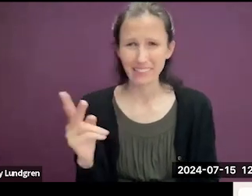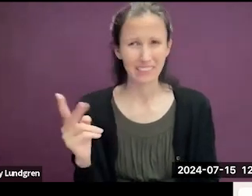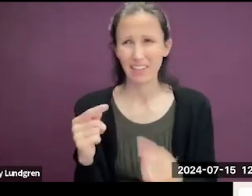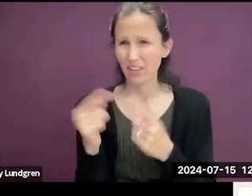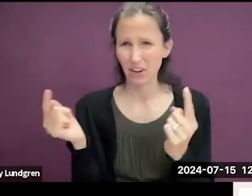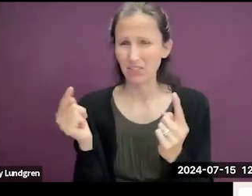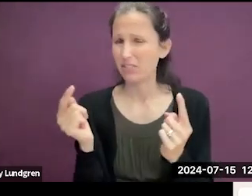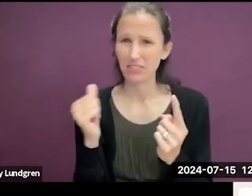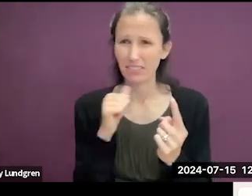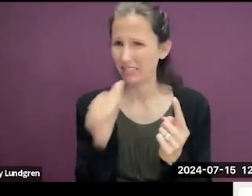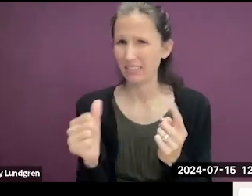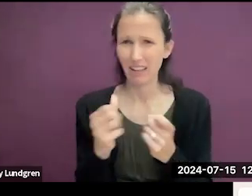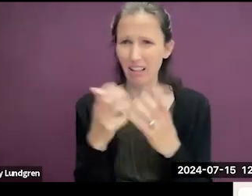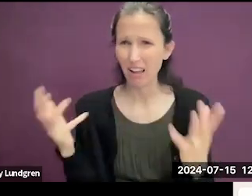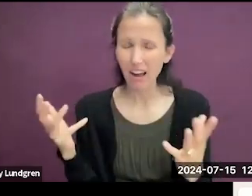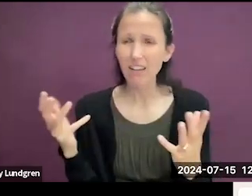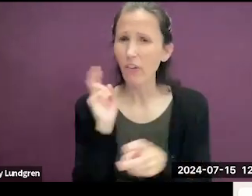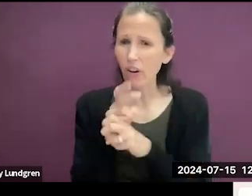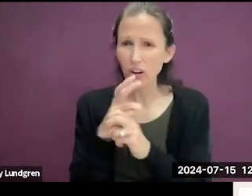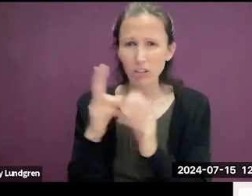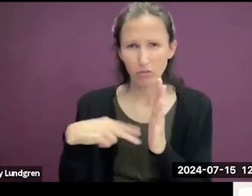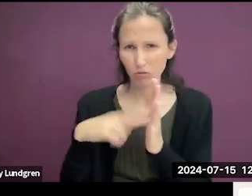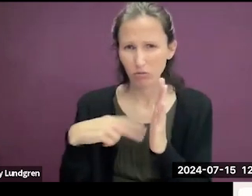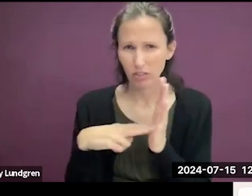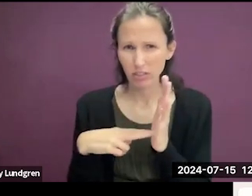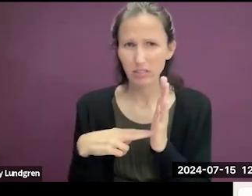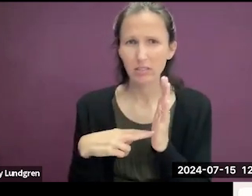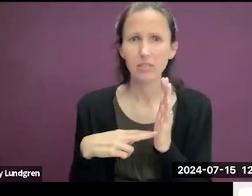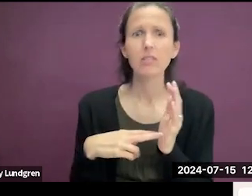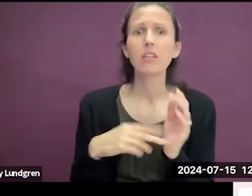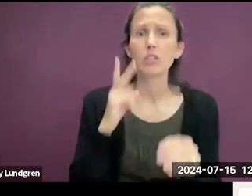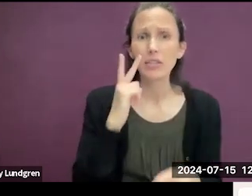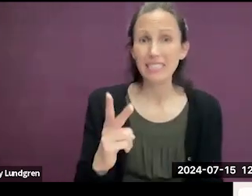It's a very low contrast. We can also see from our analyzer tool,